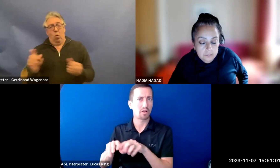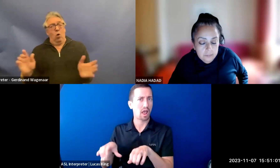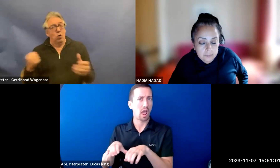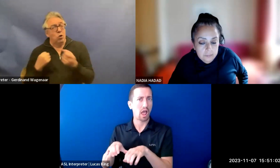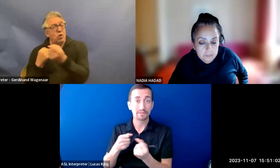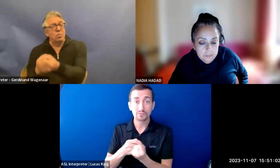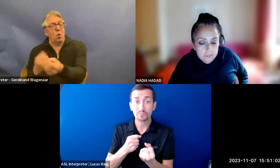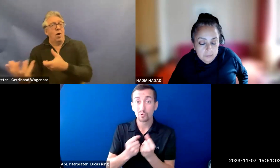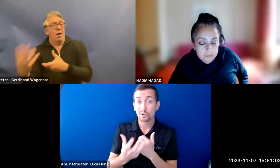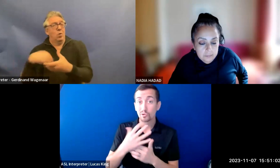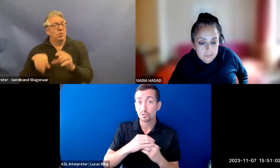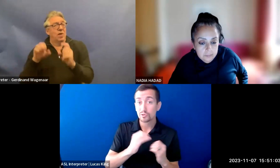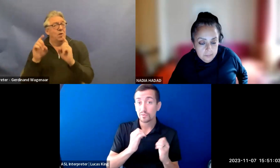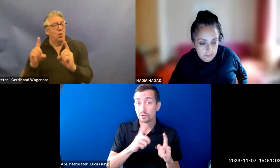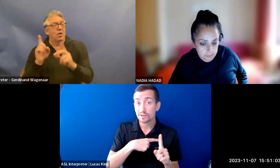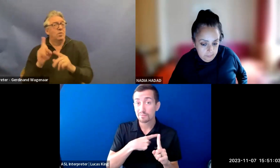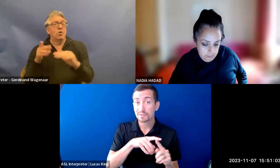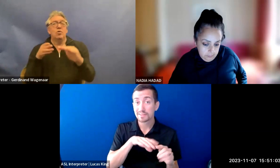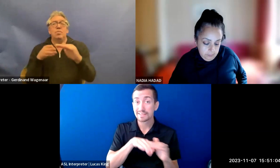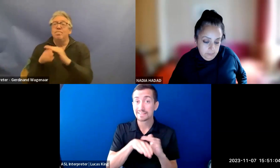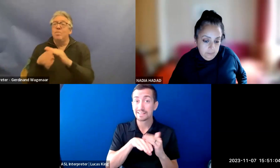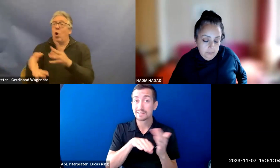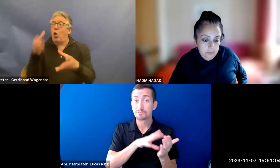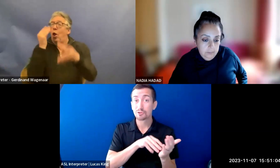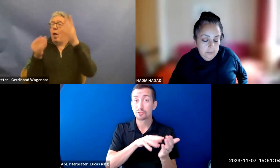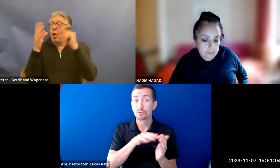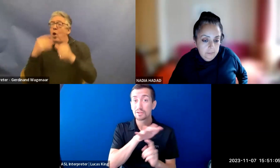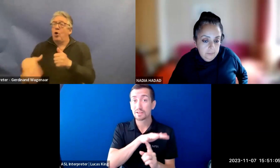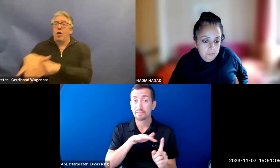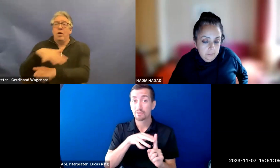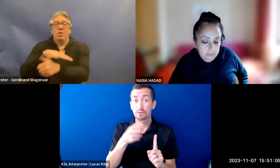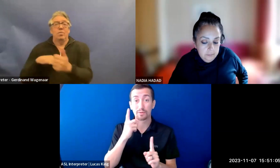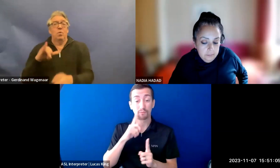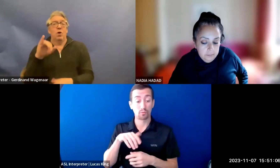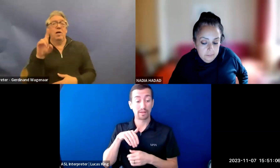and accessible learning environments for internally-displaced people.